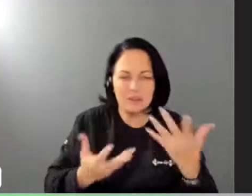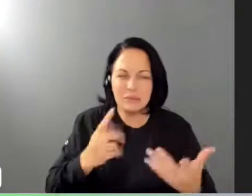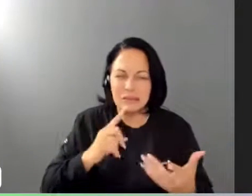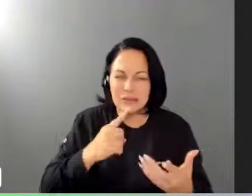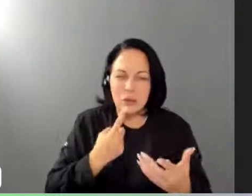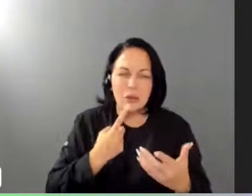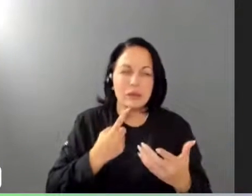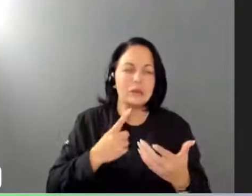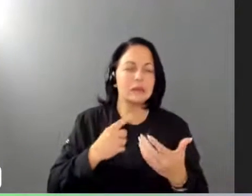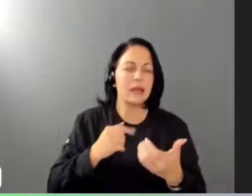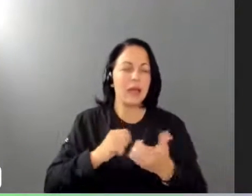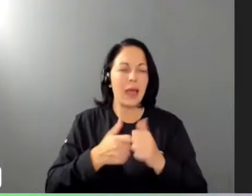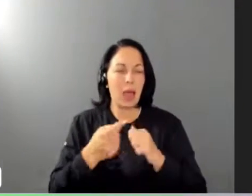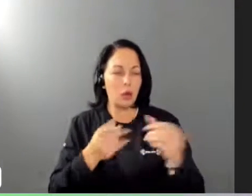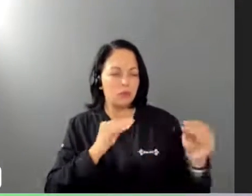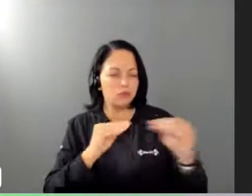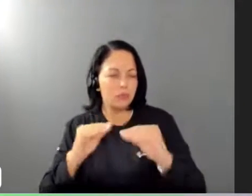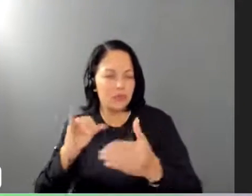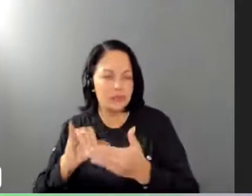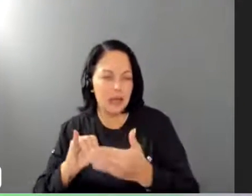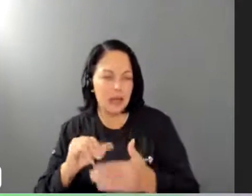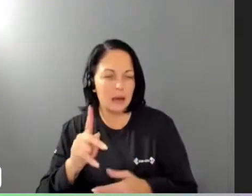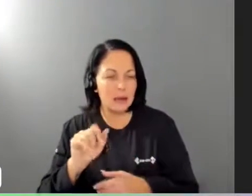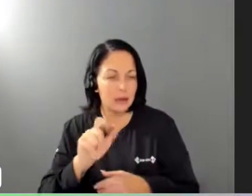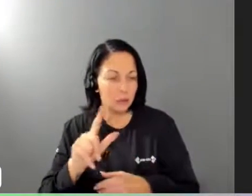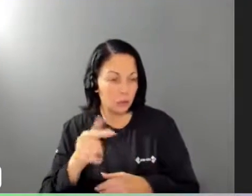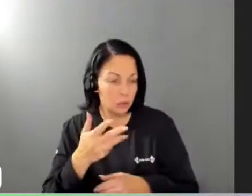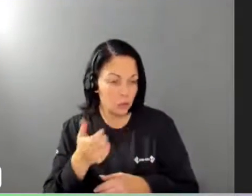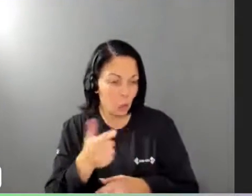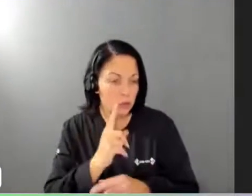non critical journey, and the workflow isn't critical how